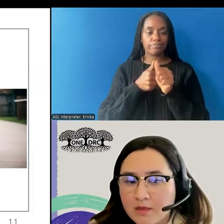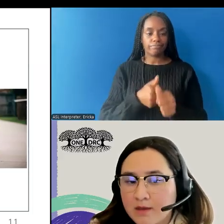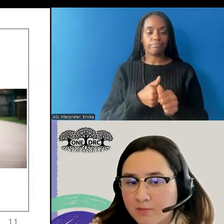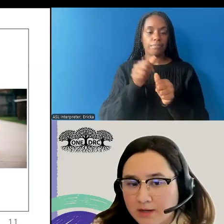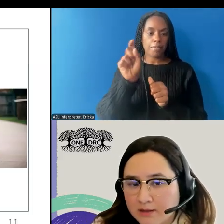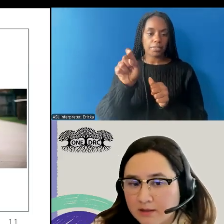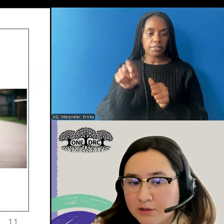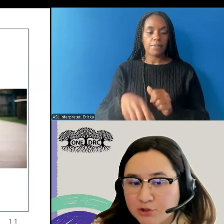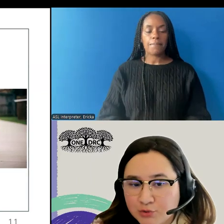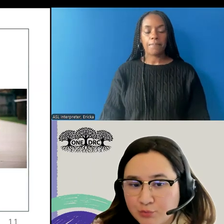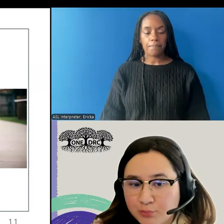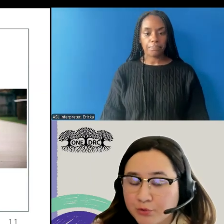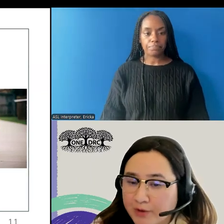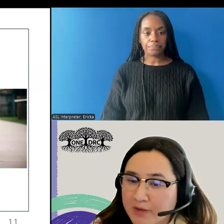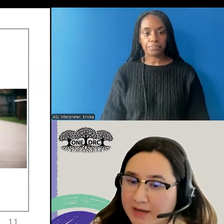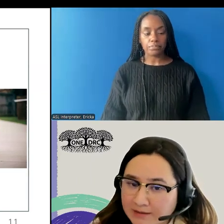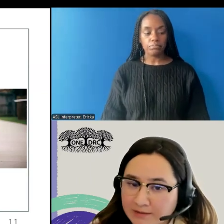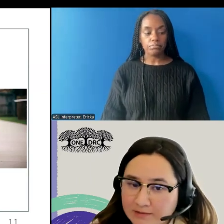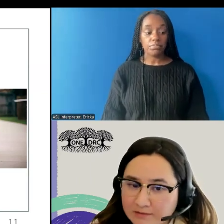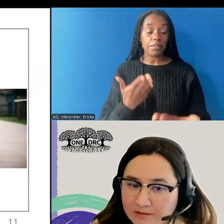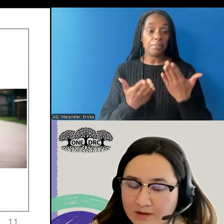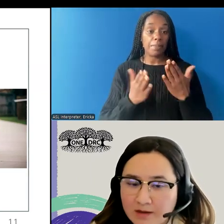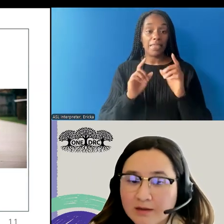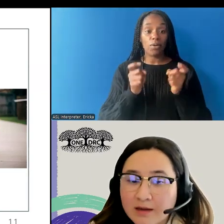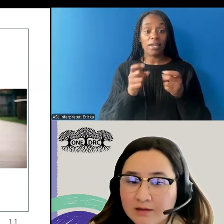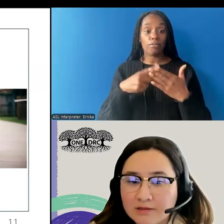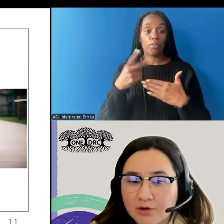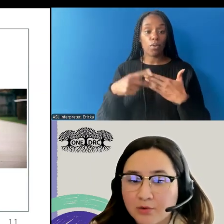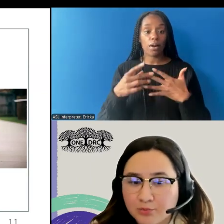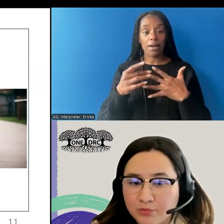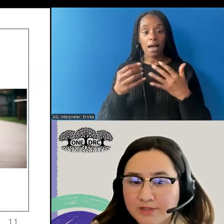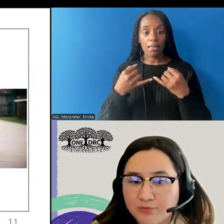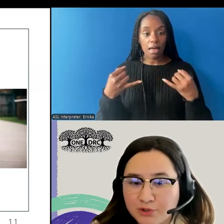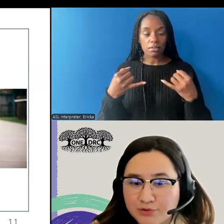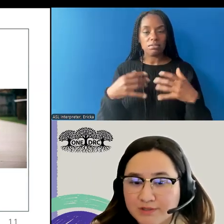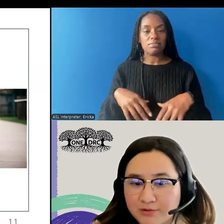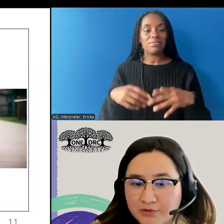They might issue program guidelines. And guidelines are rules that regional centers